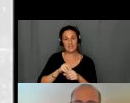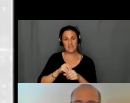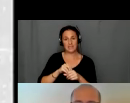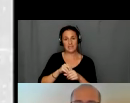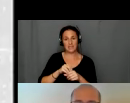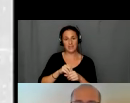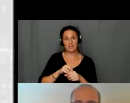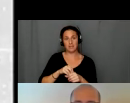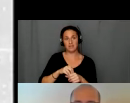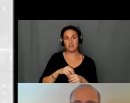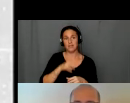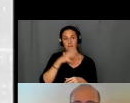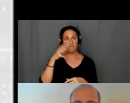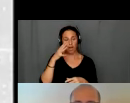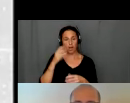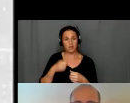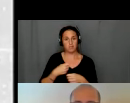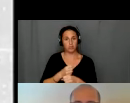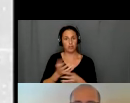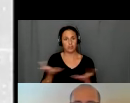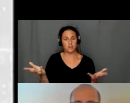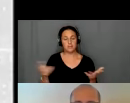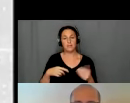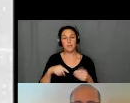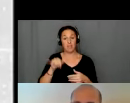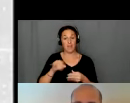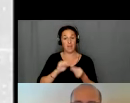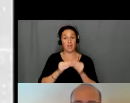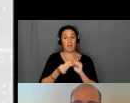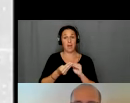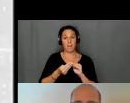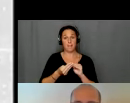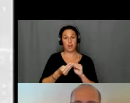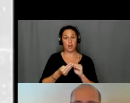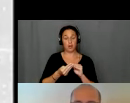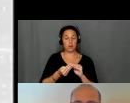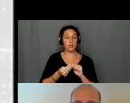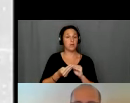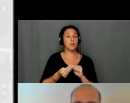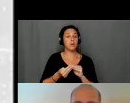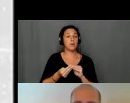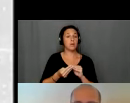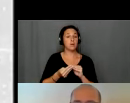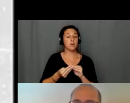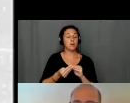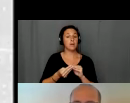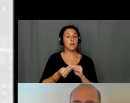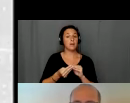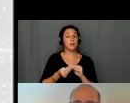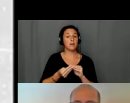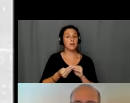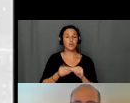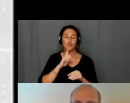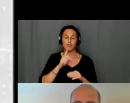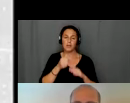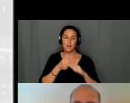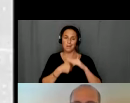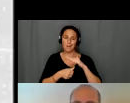are if anything, an underestimate, because the American